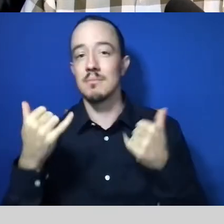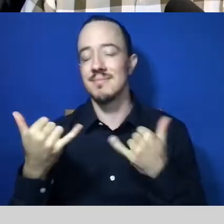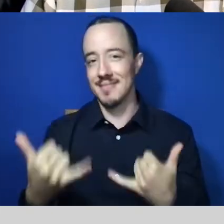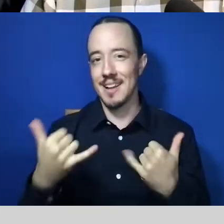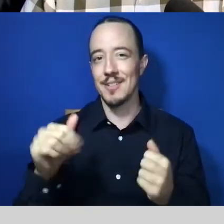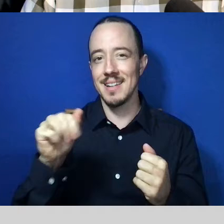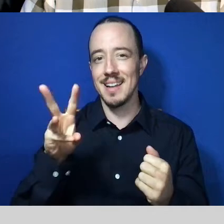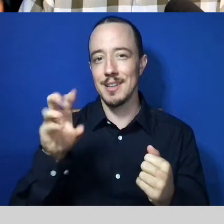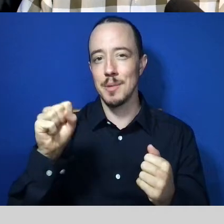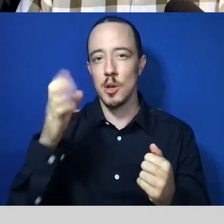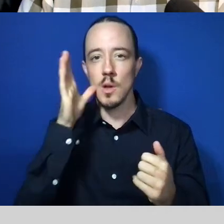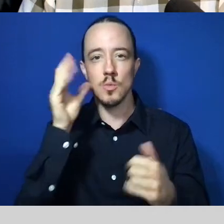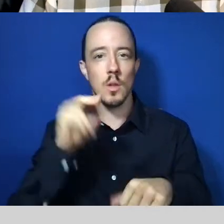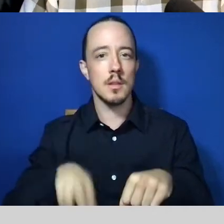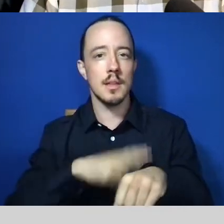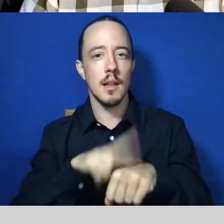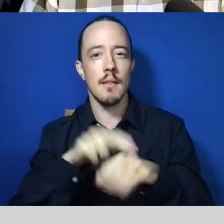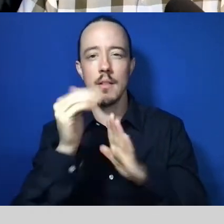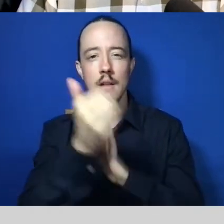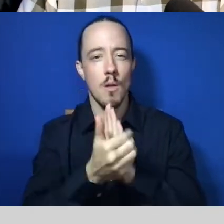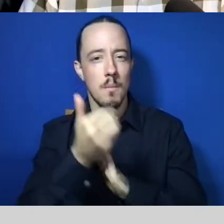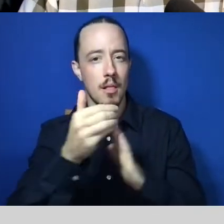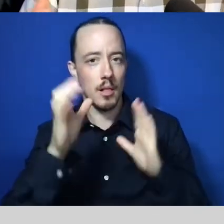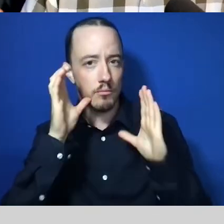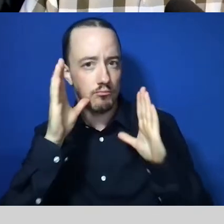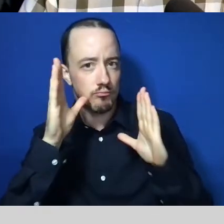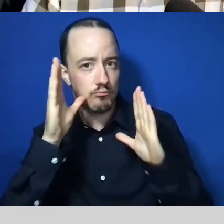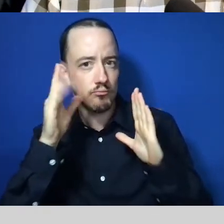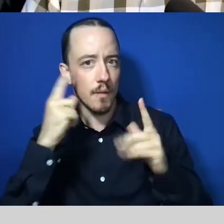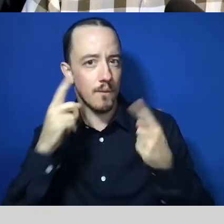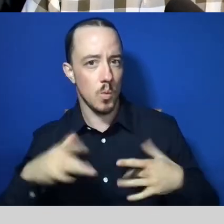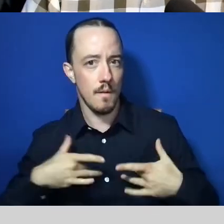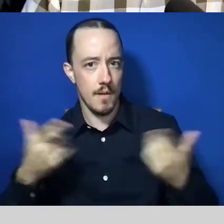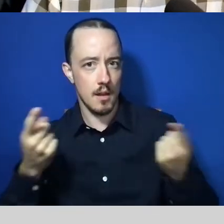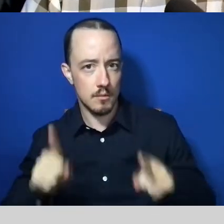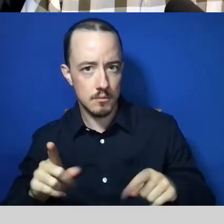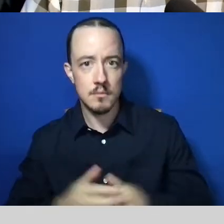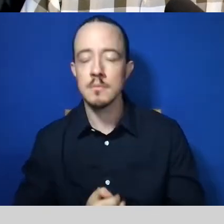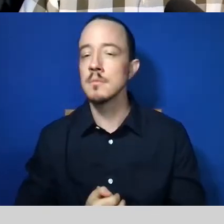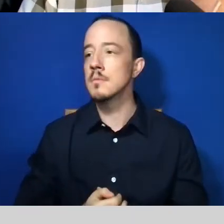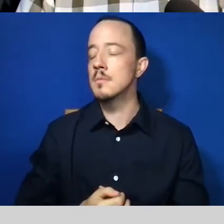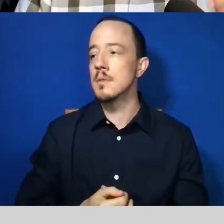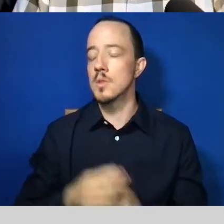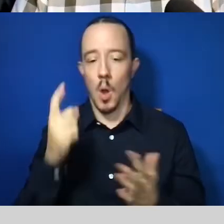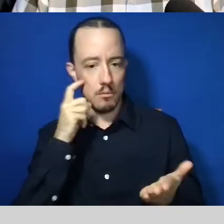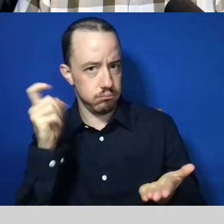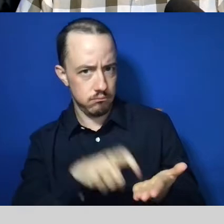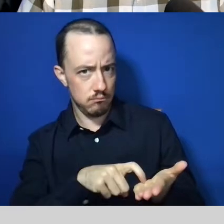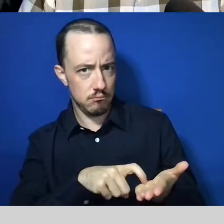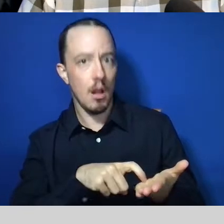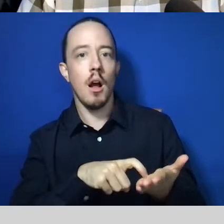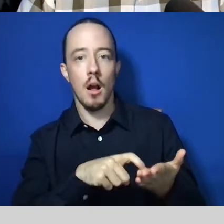of a container registry. CodePipeline picks up that image, well, picks up the fact the image was deployed